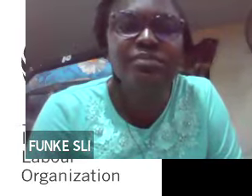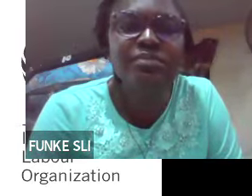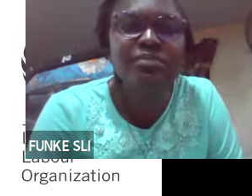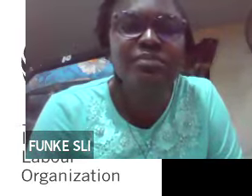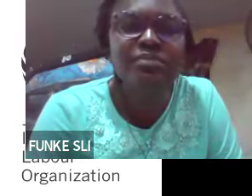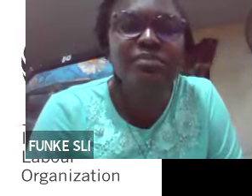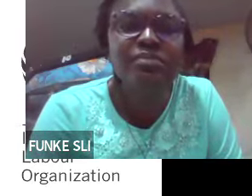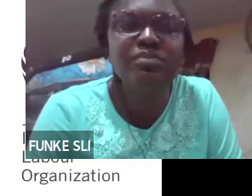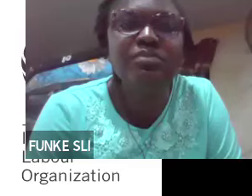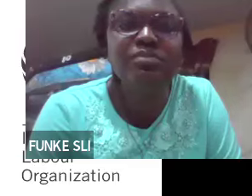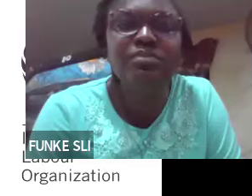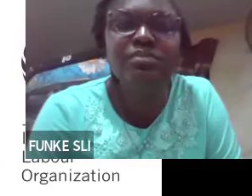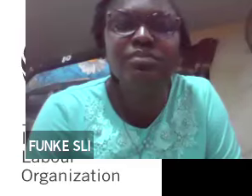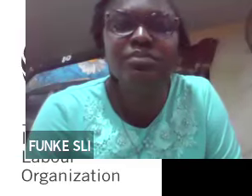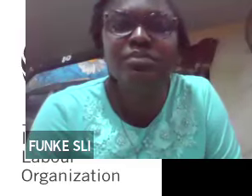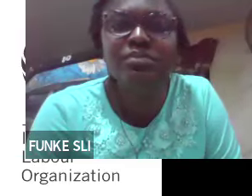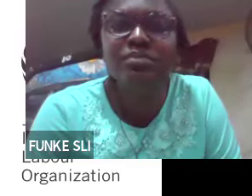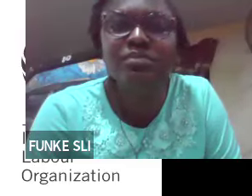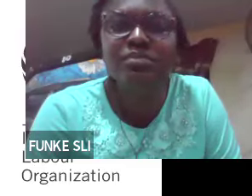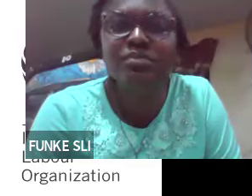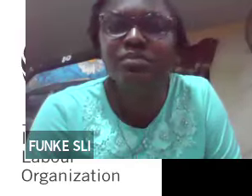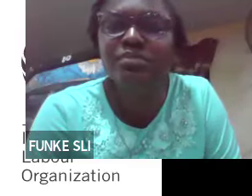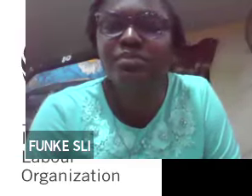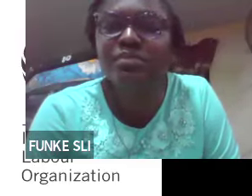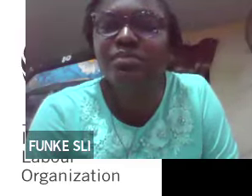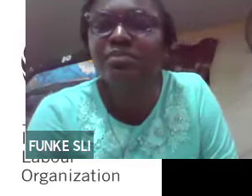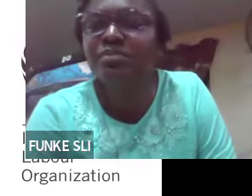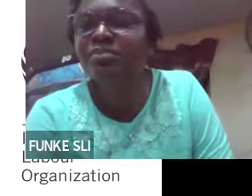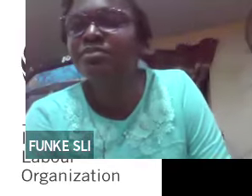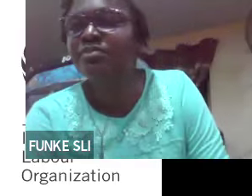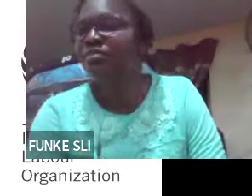Victor Diji: Did you see it, Joey? Can you hear me.